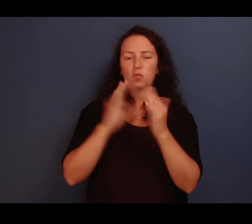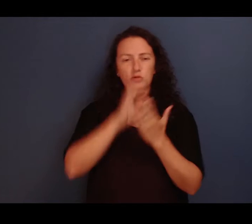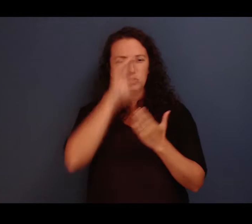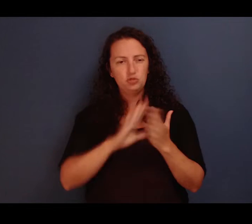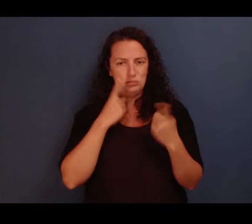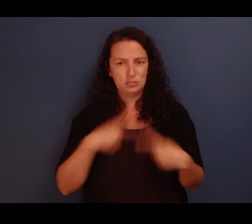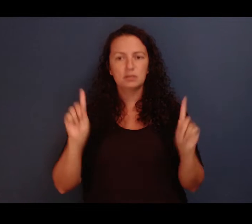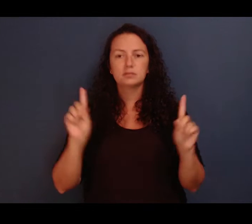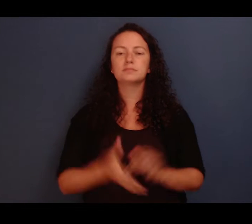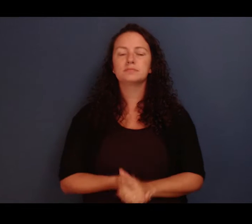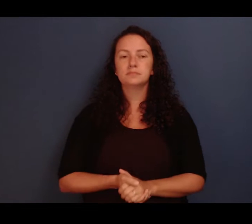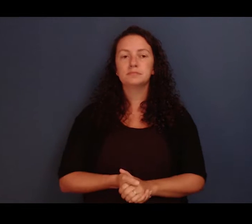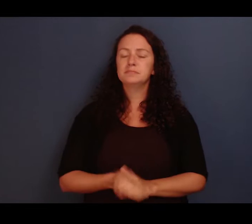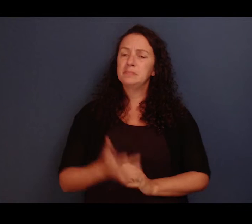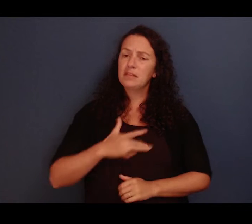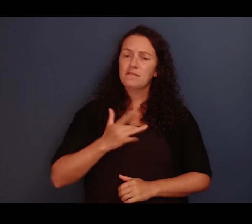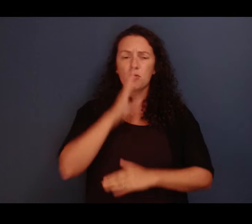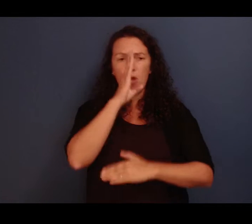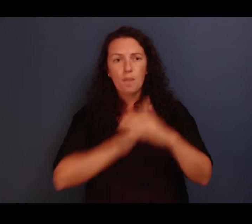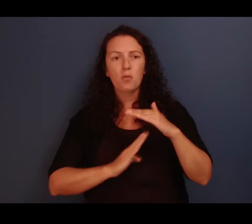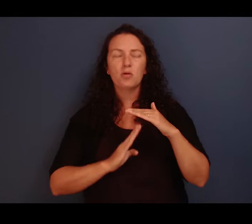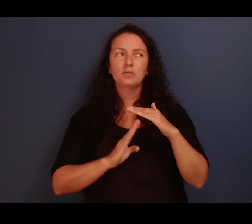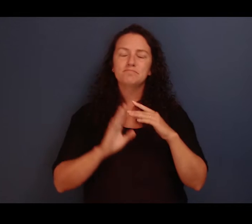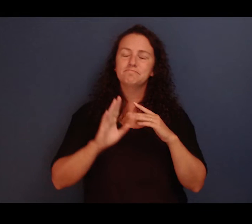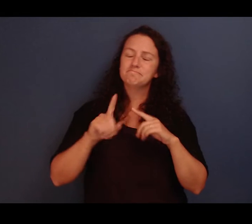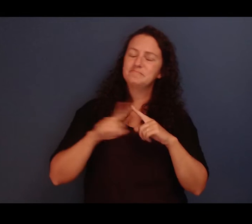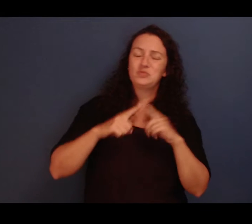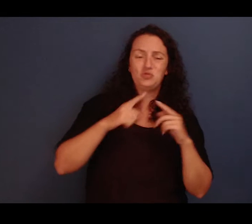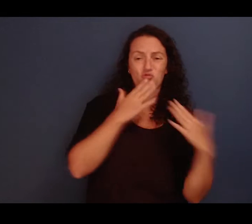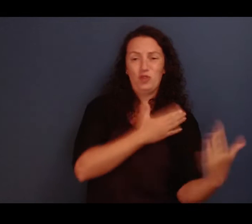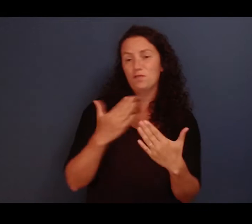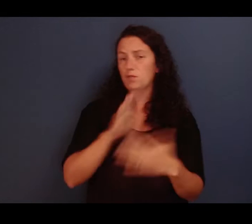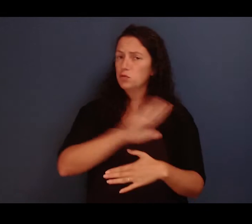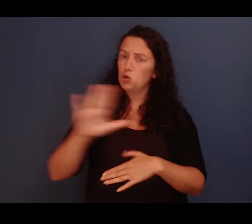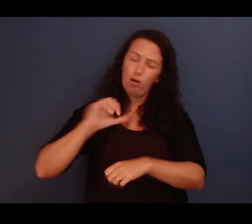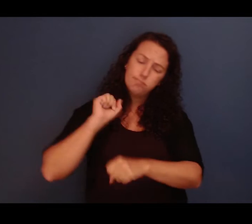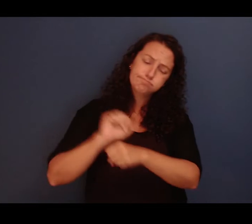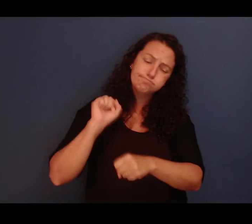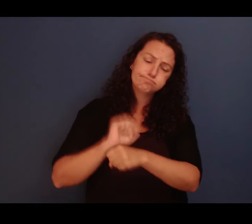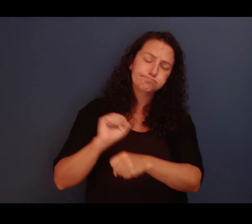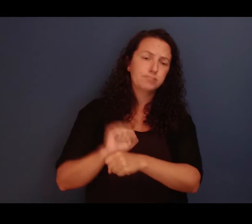I am humbled by and grateful for all of your hard work, your going the proverbial extra